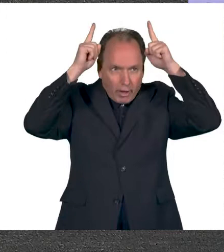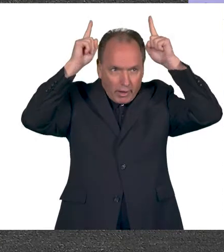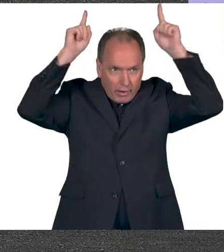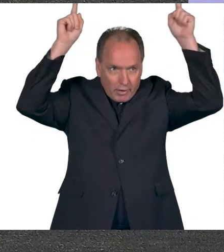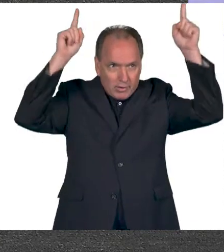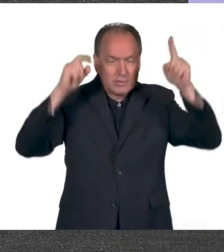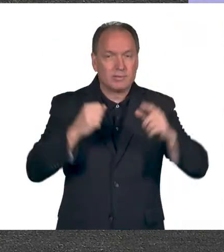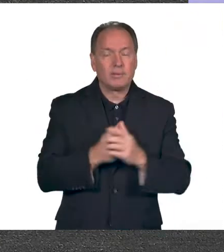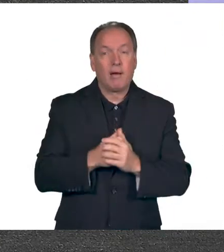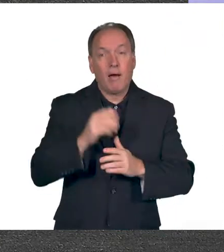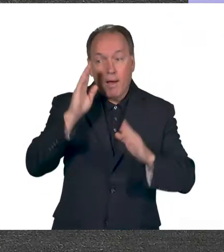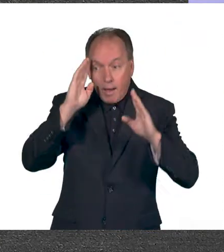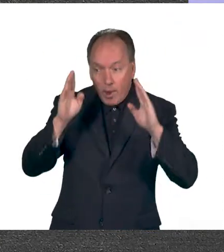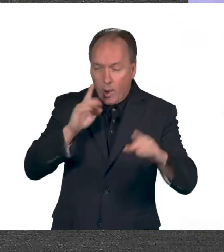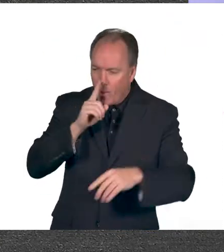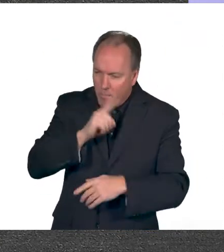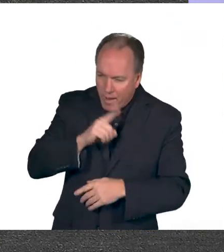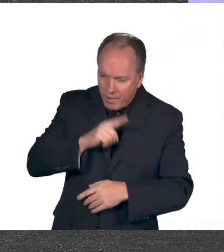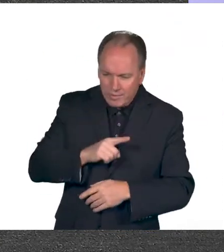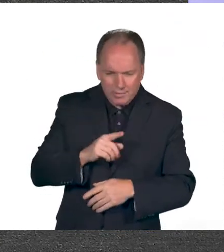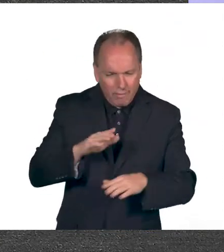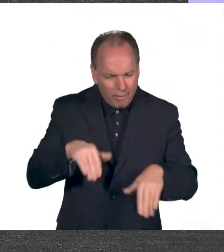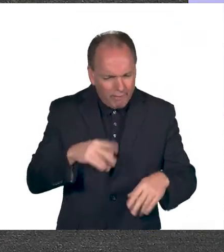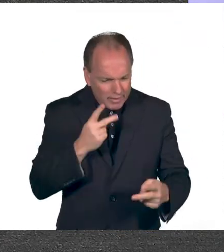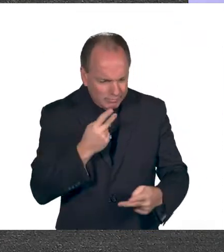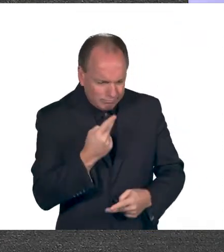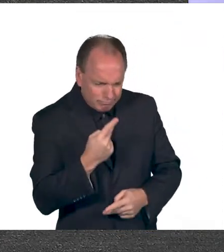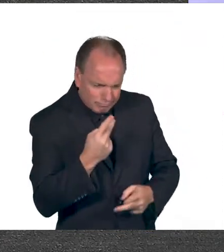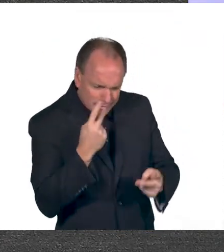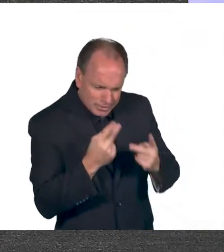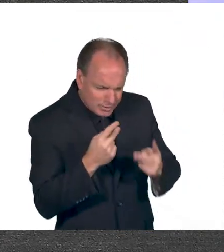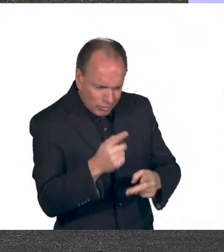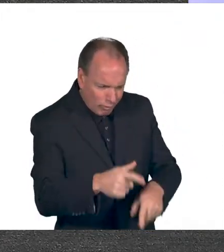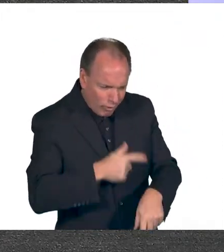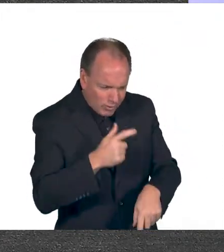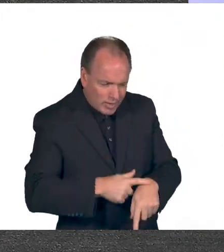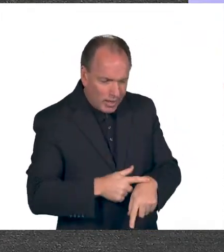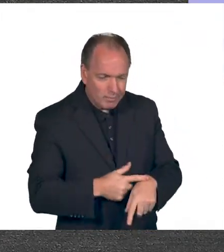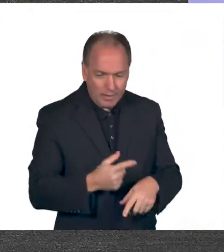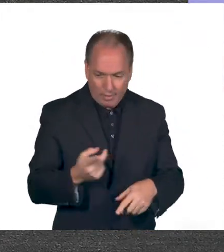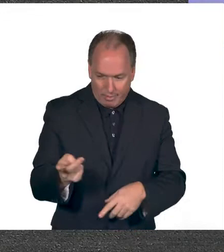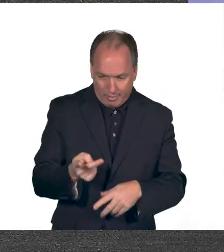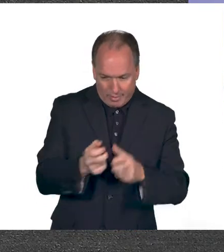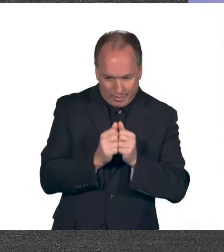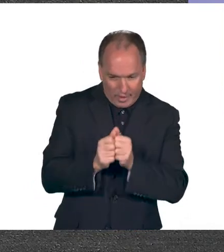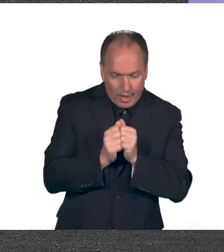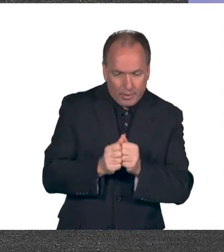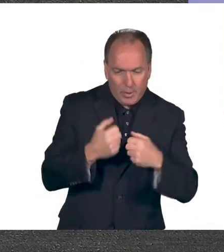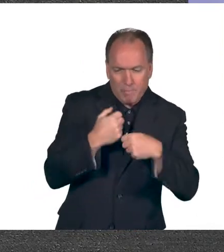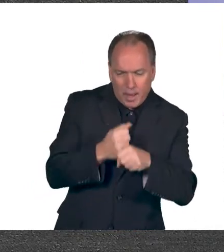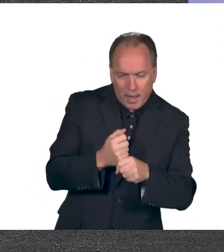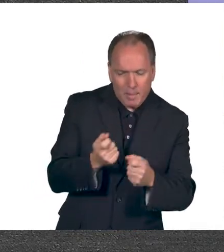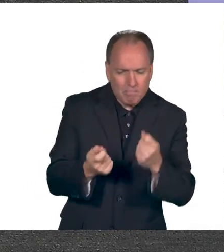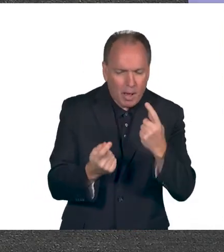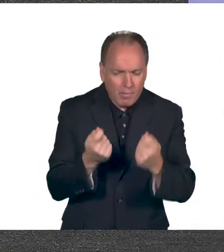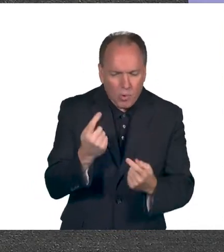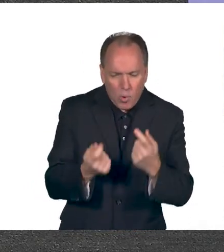"ho mouse' says hare 'Long time no see' so they pop white corn and they brew black tea.